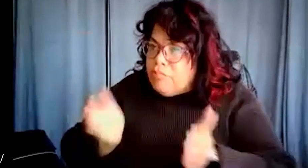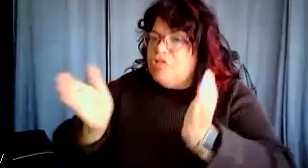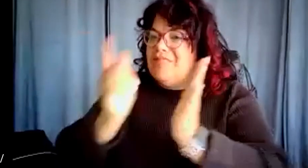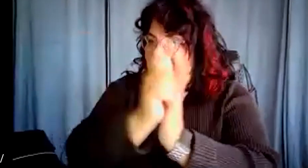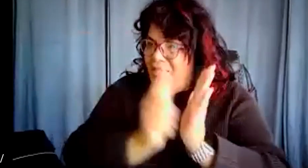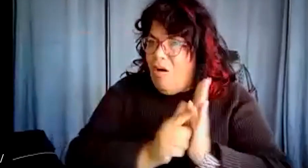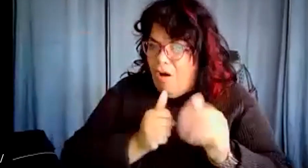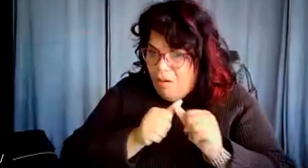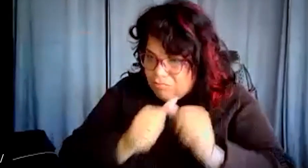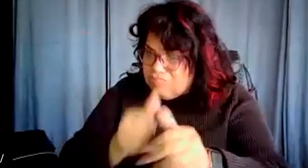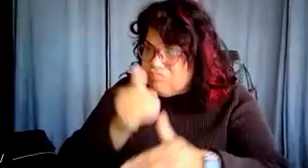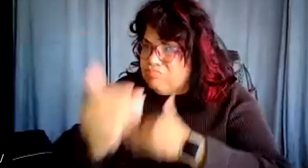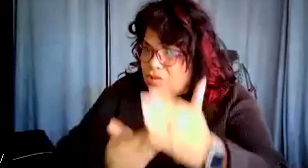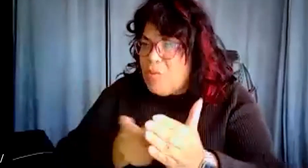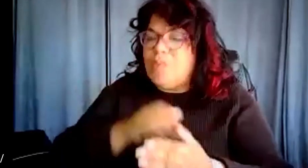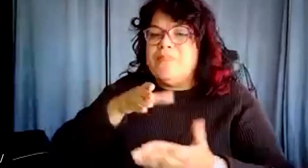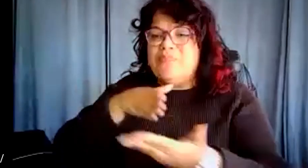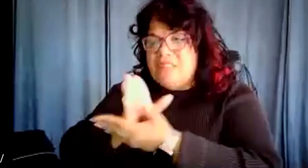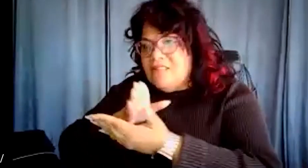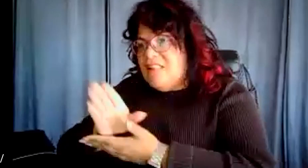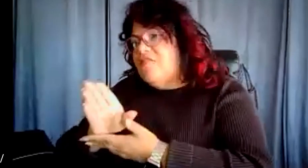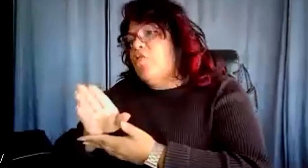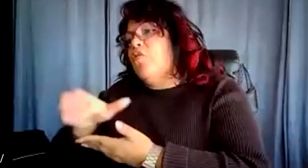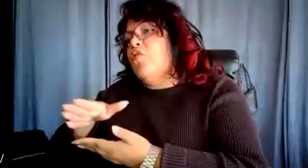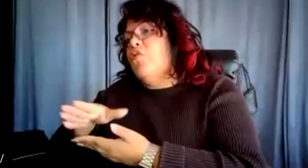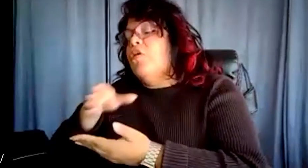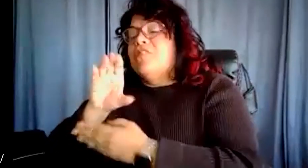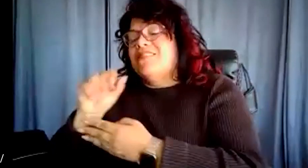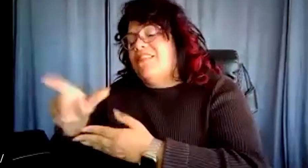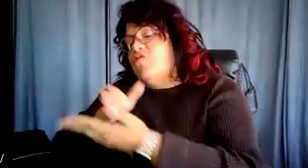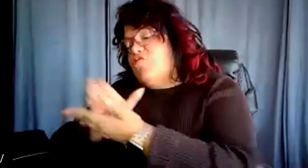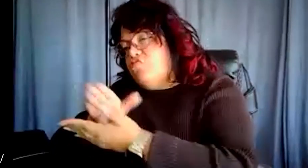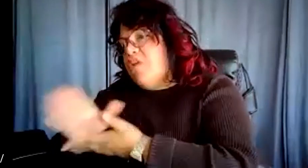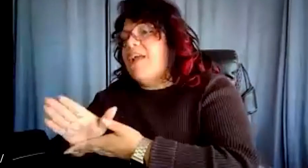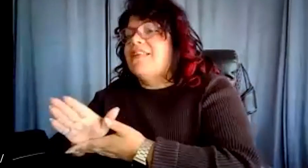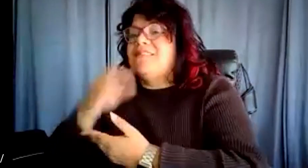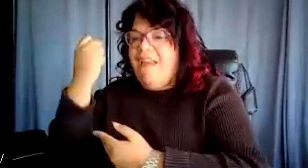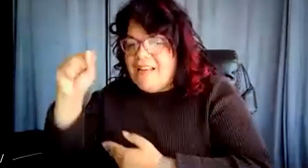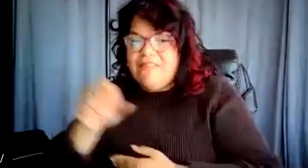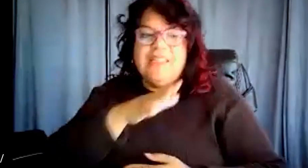activists and women's rights activists, as well as just people that wanted to be allies